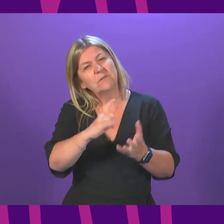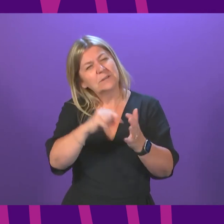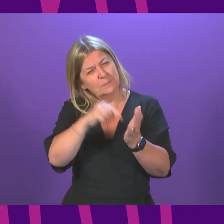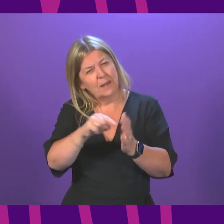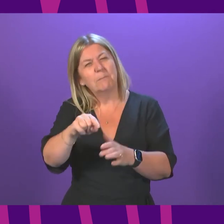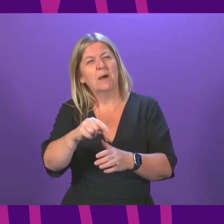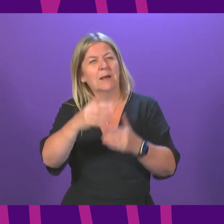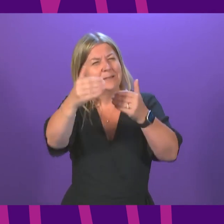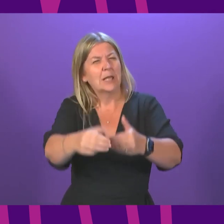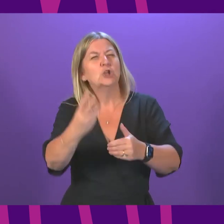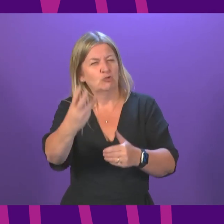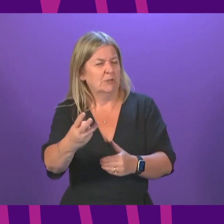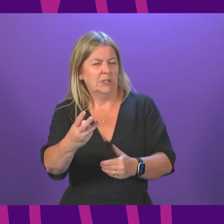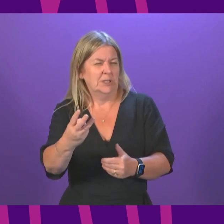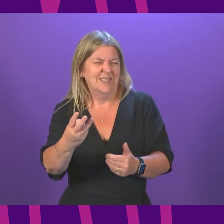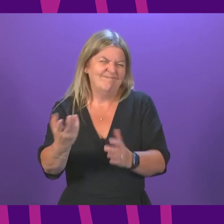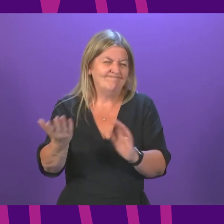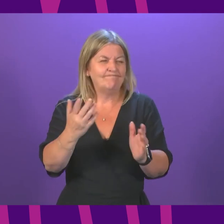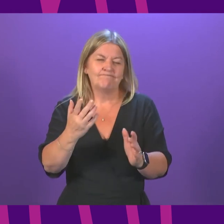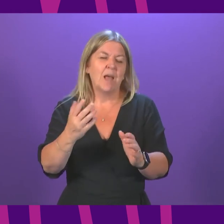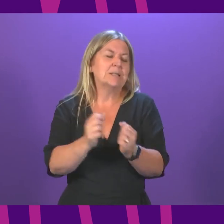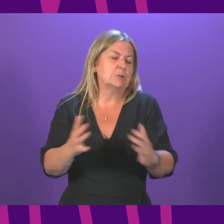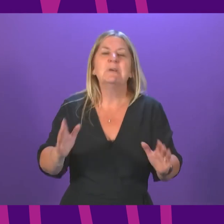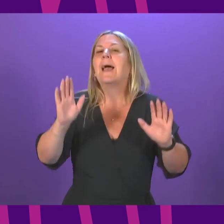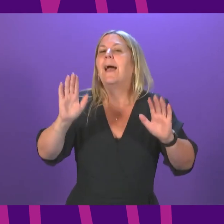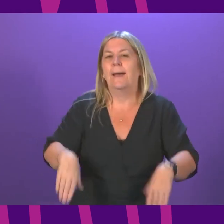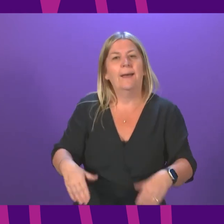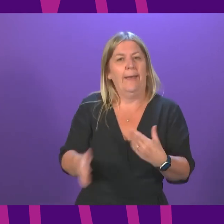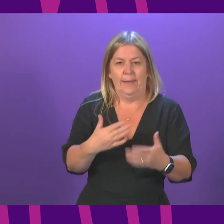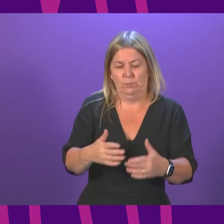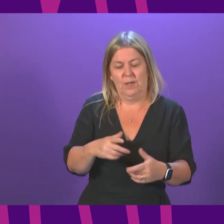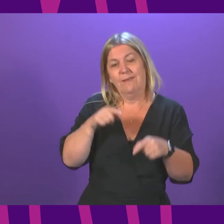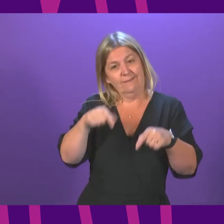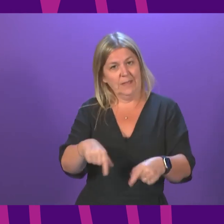daily number of cases since the start of mass testing. Despite the incredible success of